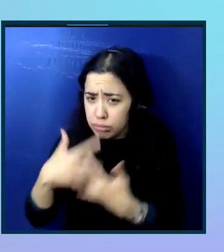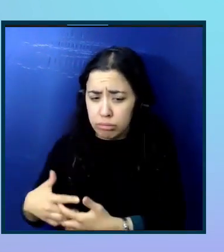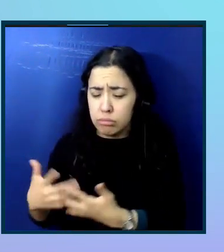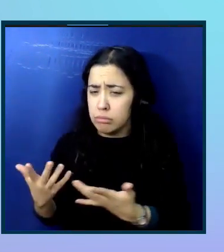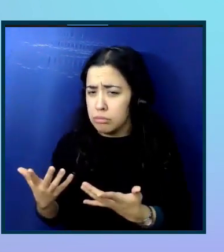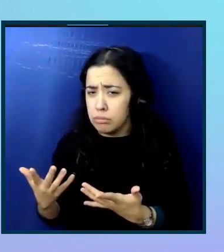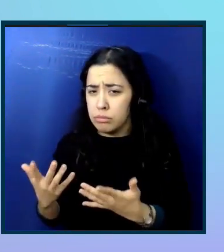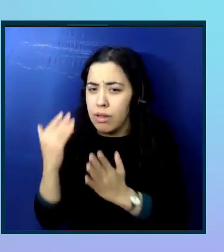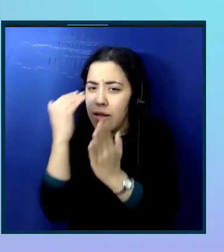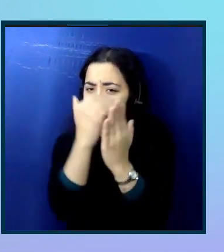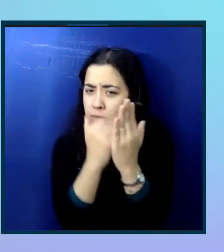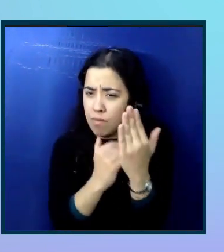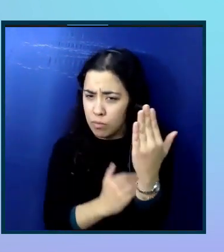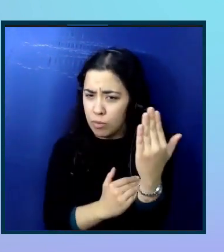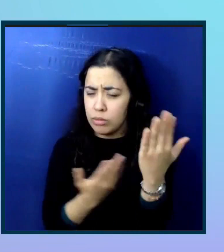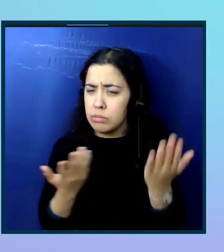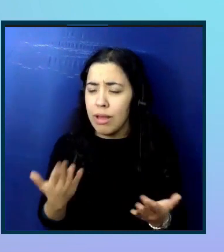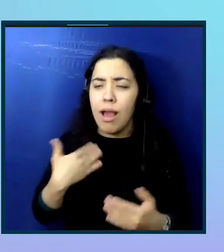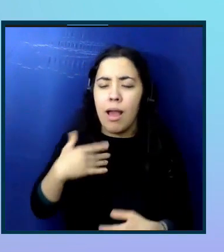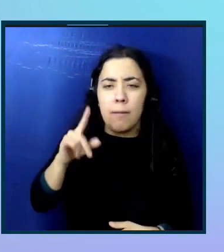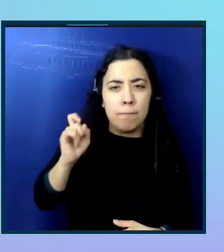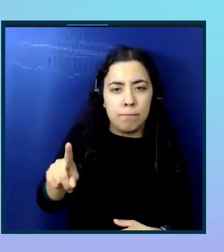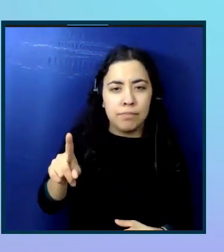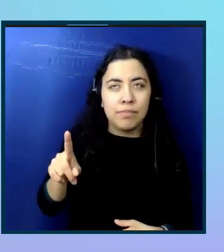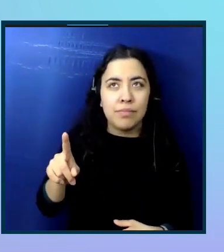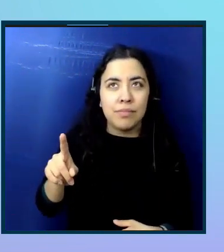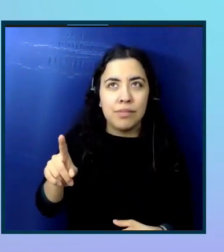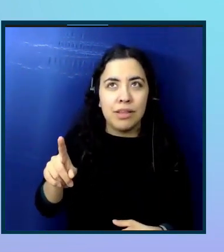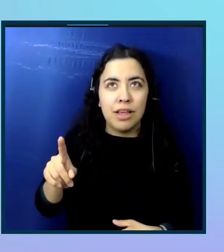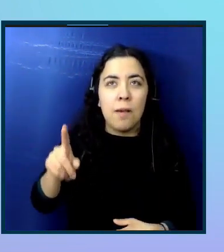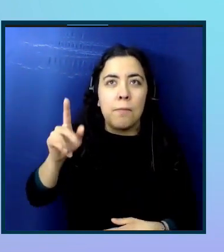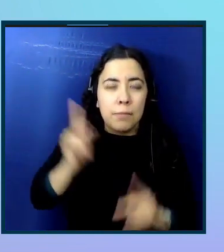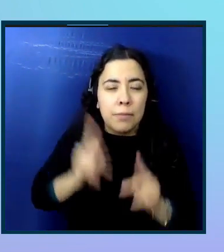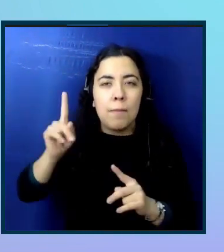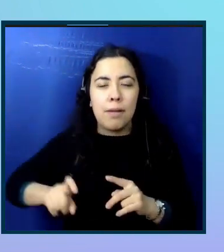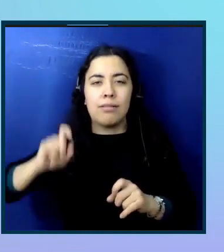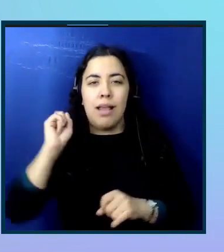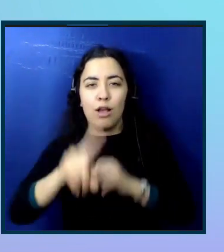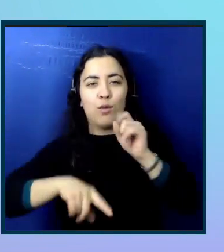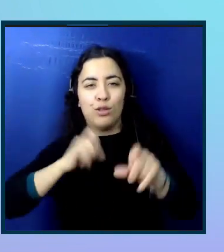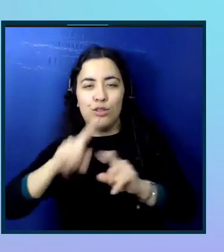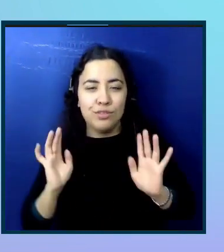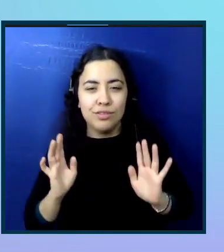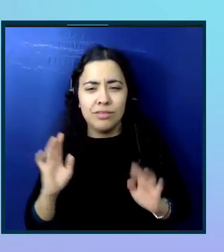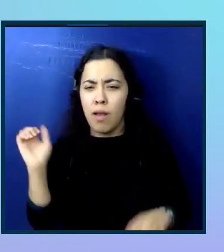the Web Content Disability Guidelines? So I think, the question is, is to ask questions. Yeah. Yeah. I mean, that can be the most powerful thing, right?